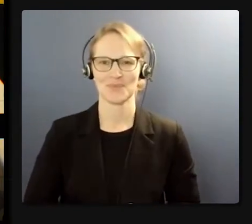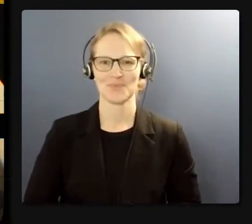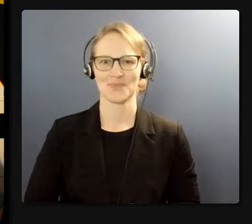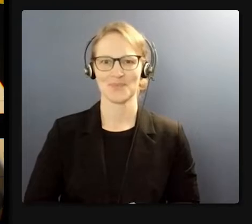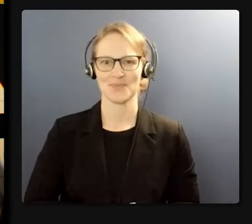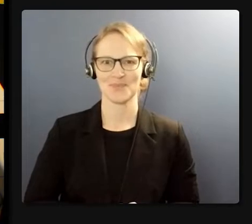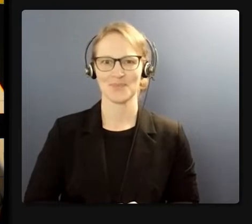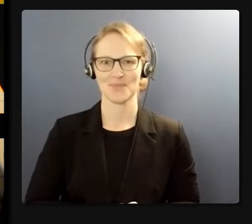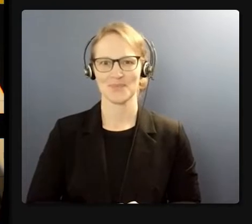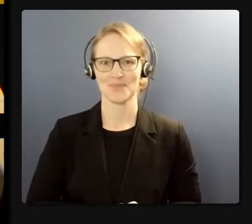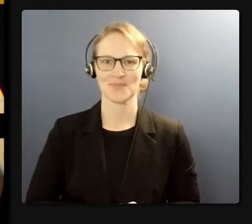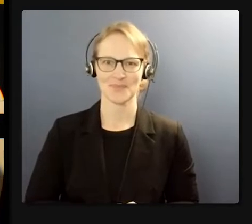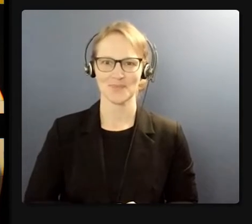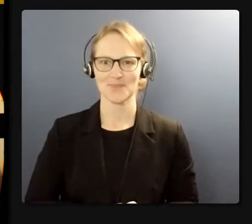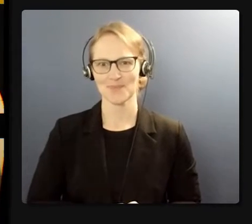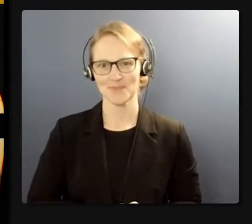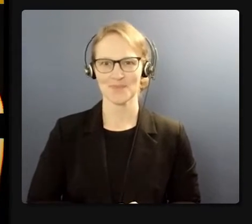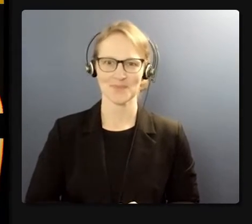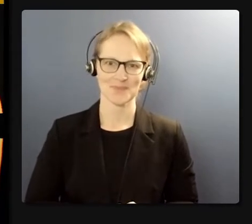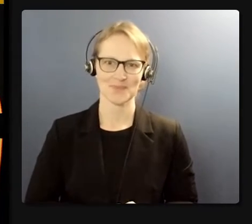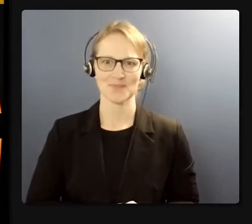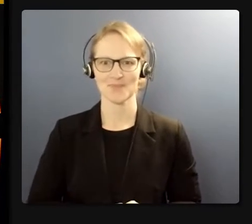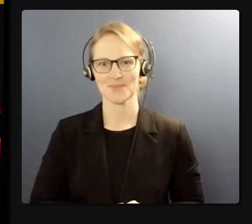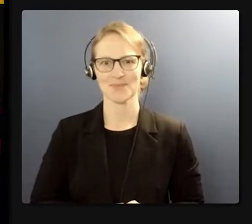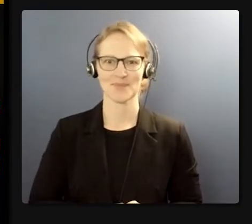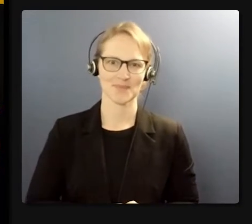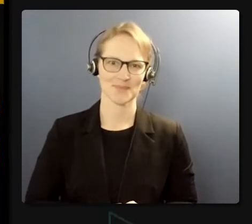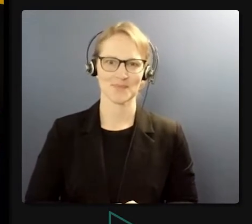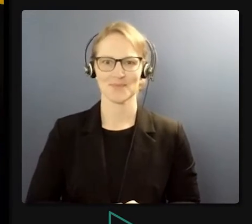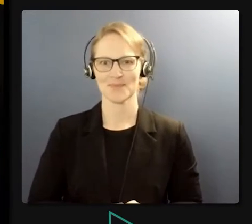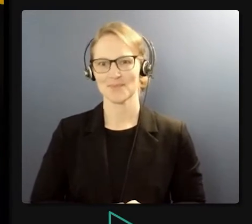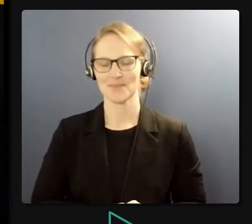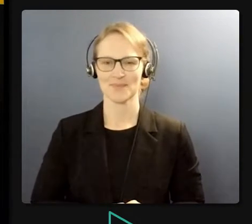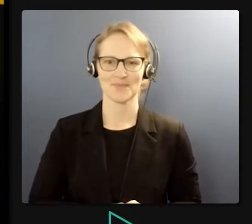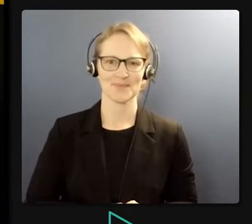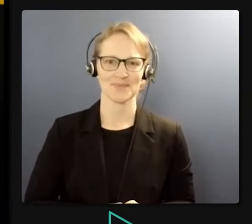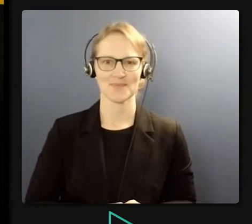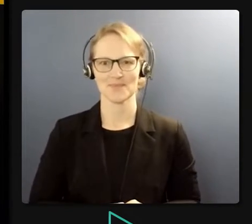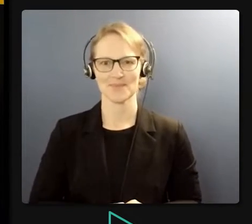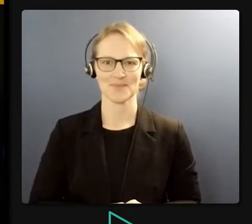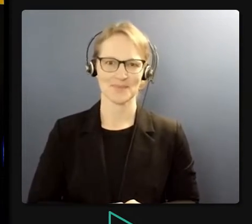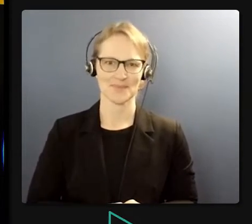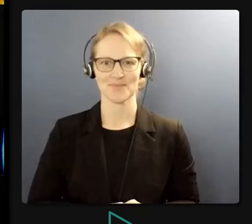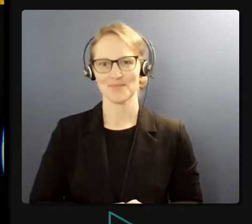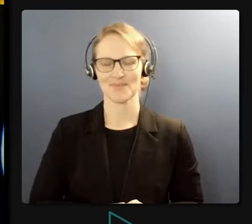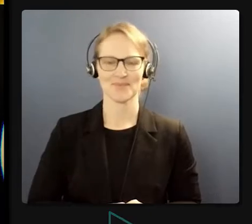Simplygon geometry data casters preserve material information which allows you to, for example,